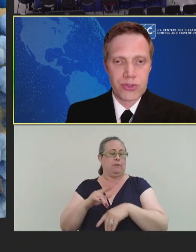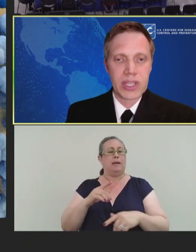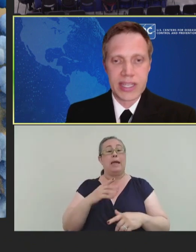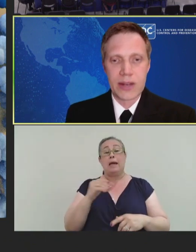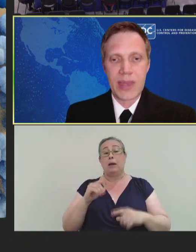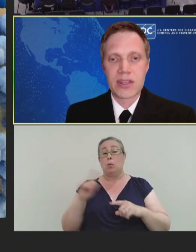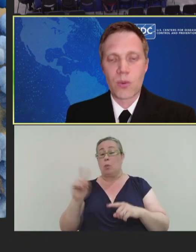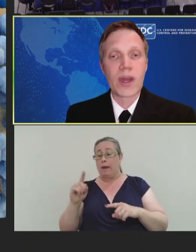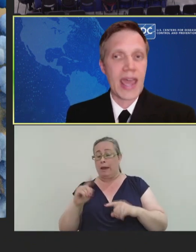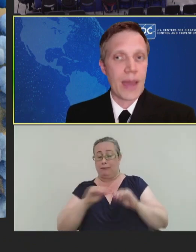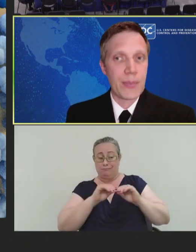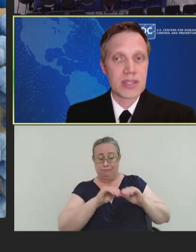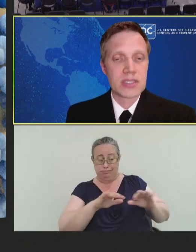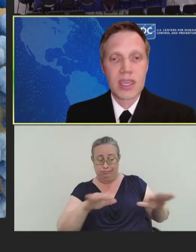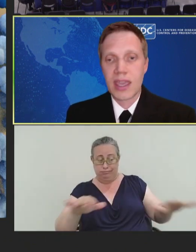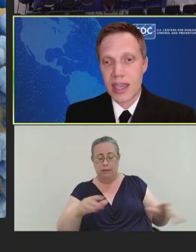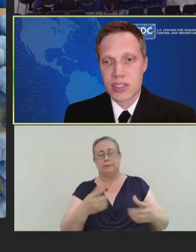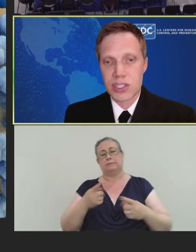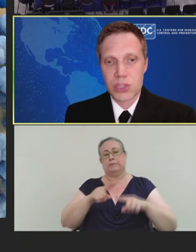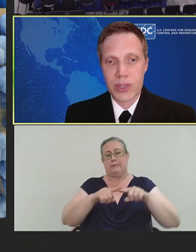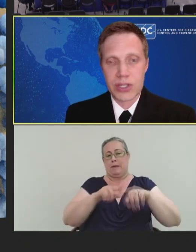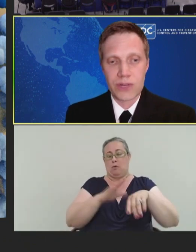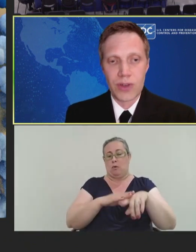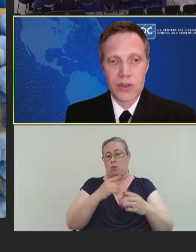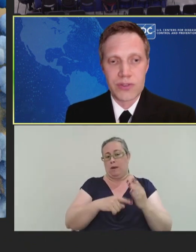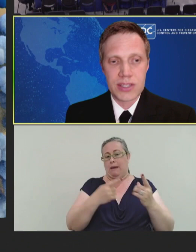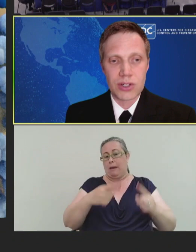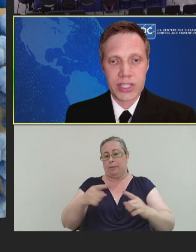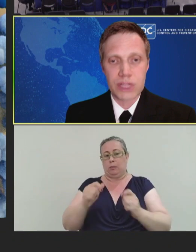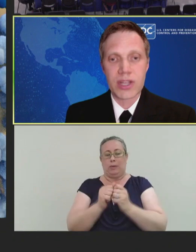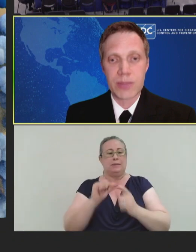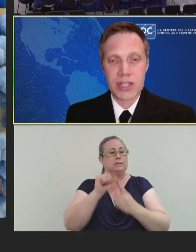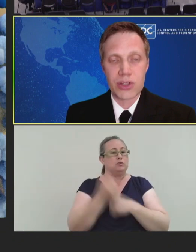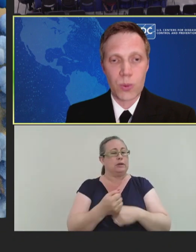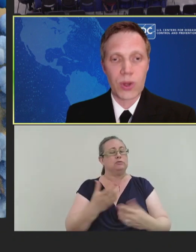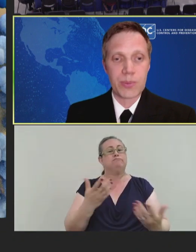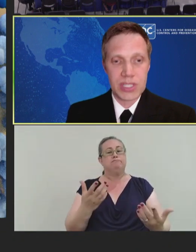really going to depend on what happens as the situation evolves. And certainly, trying to make sure that we're in a position